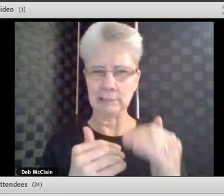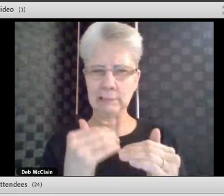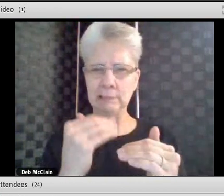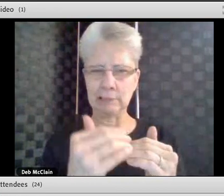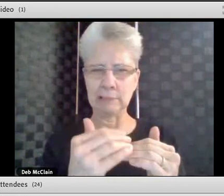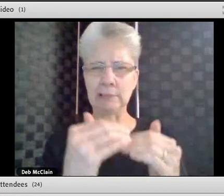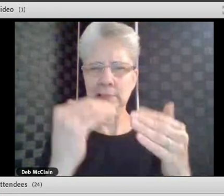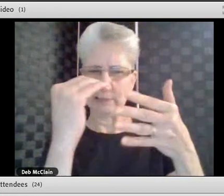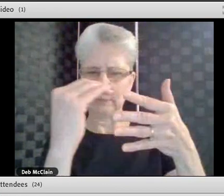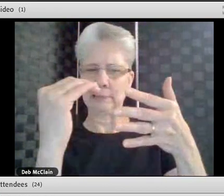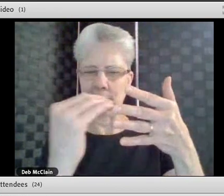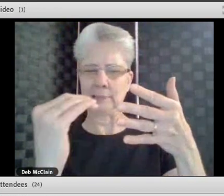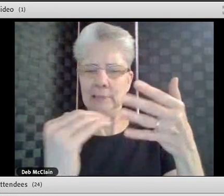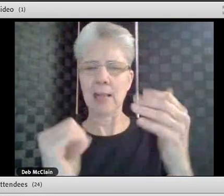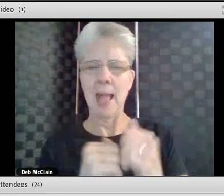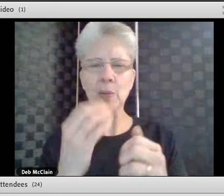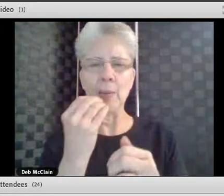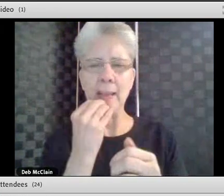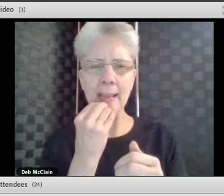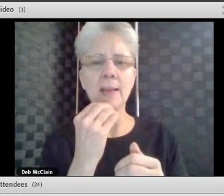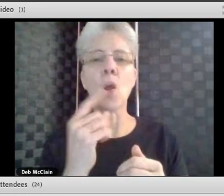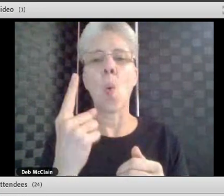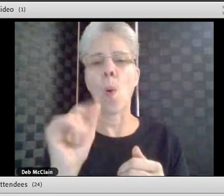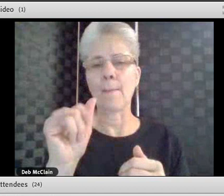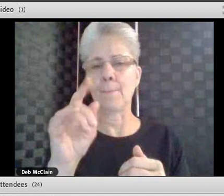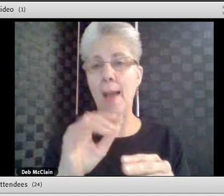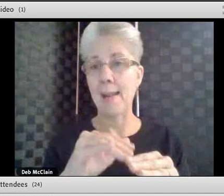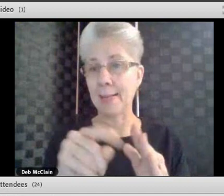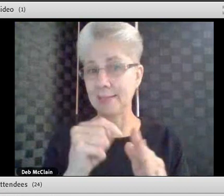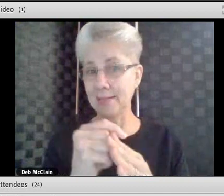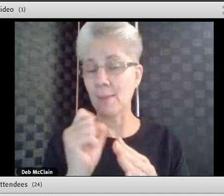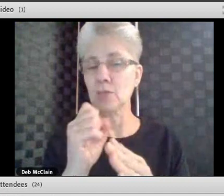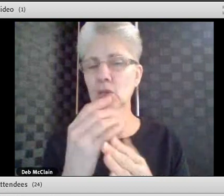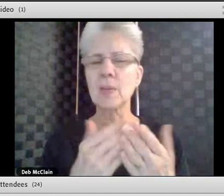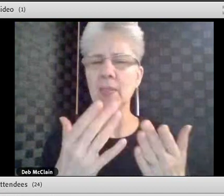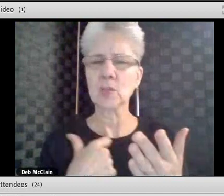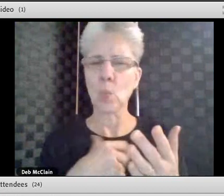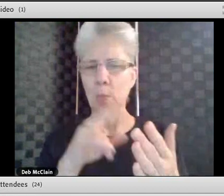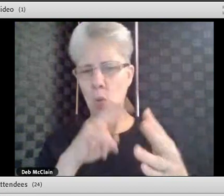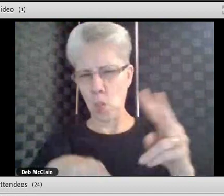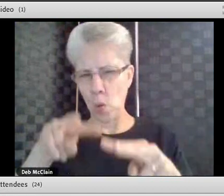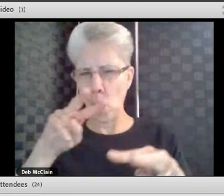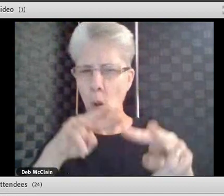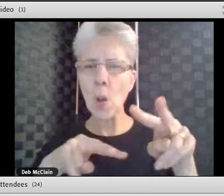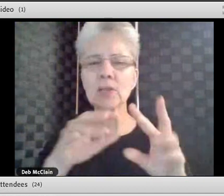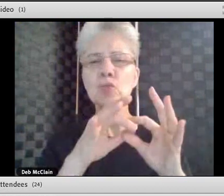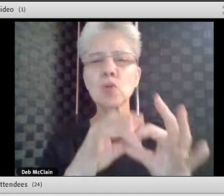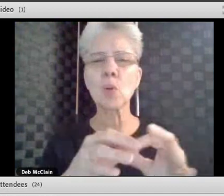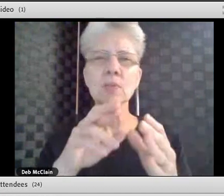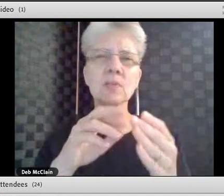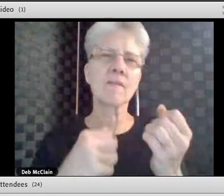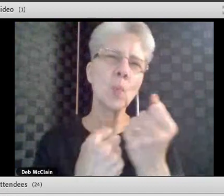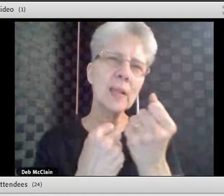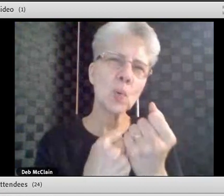how can I do this? So you ask somebody, "How do you eat an elephant?" One bite at a time. So some of the things we're going to look at,